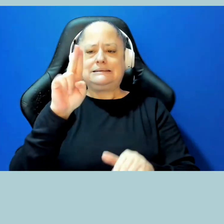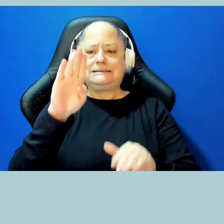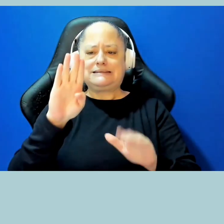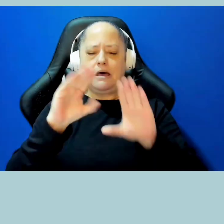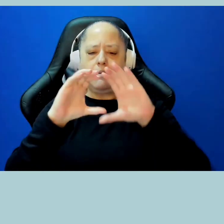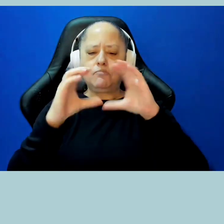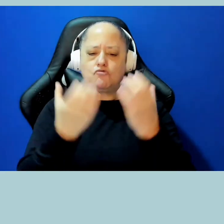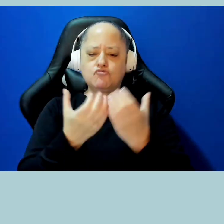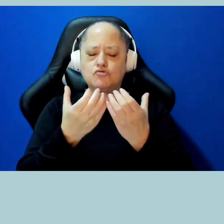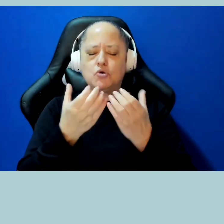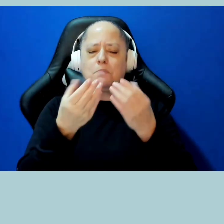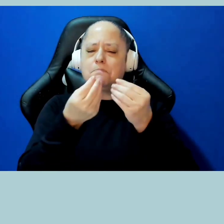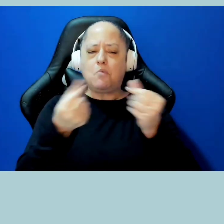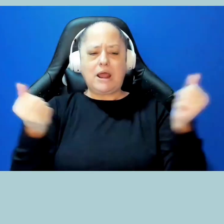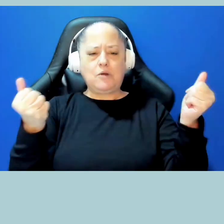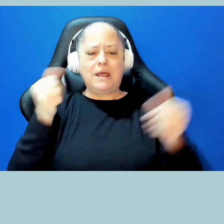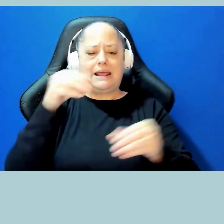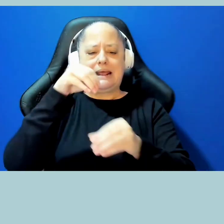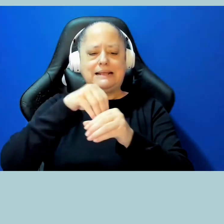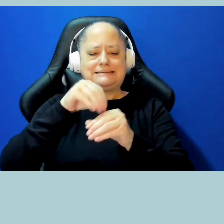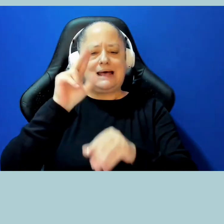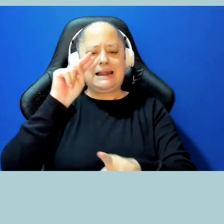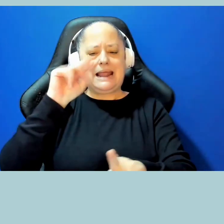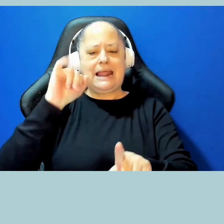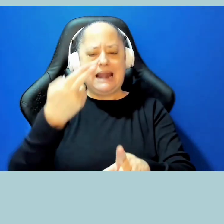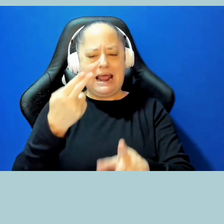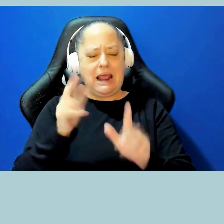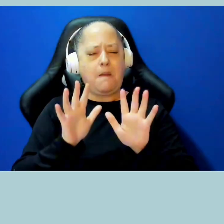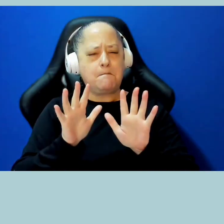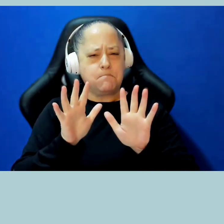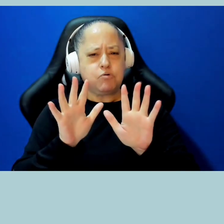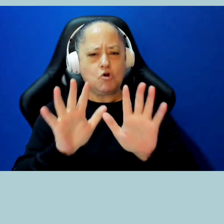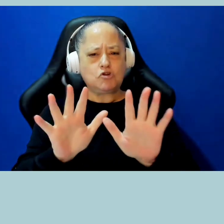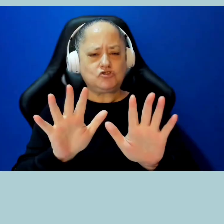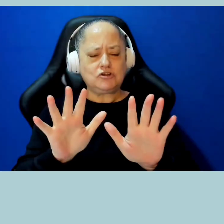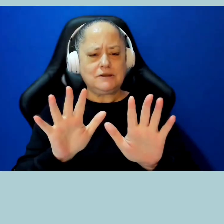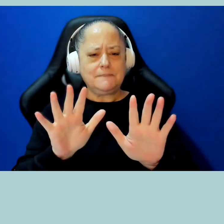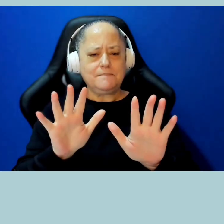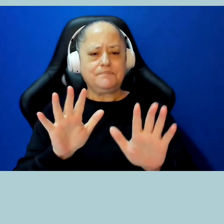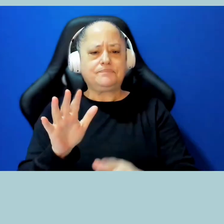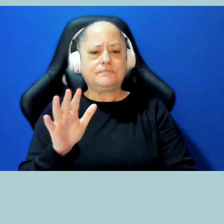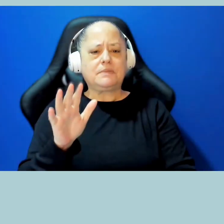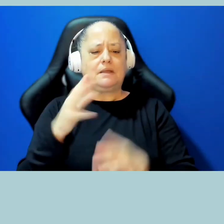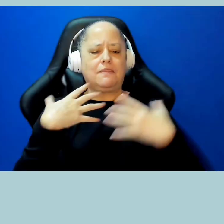those of us inside NIH continued to kind of push this forward and then the health disparities designation